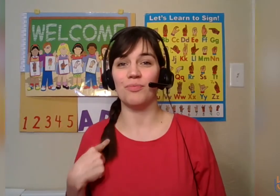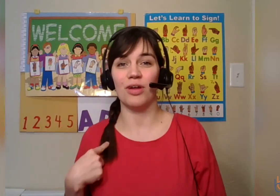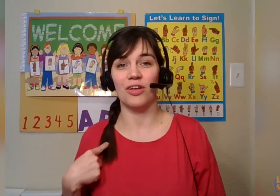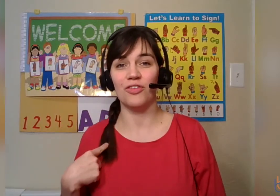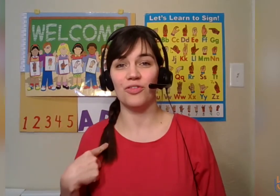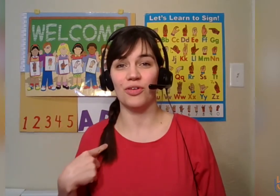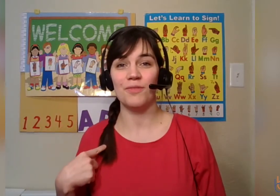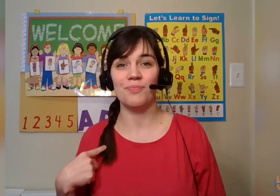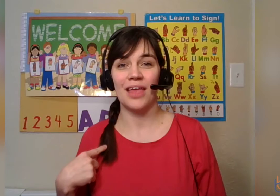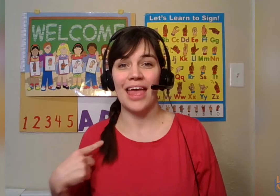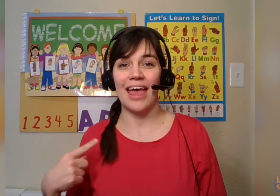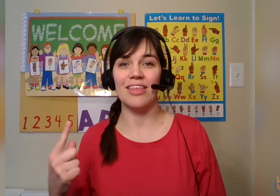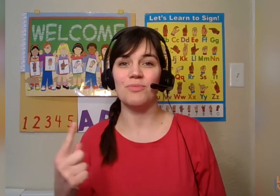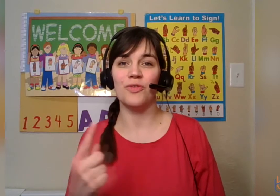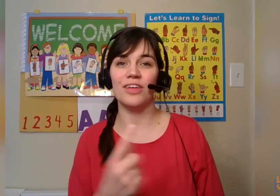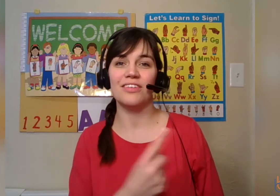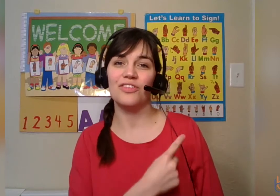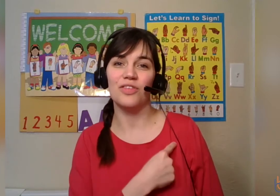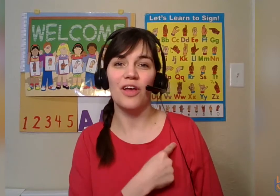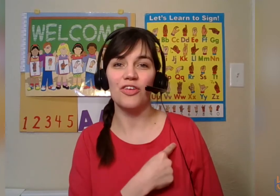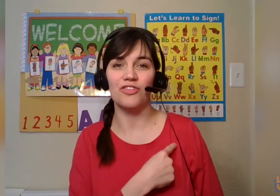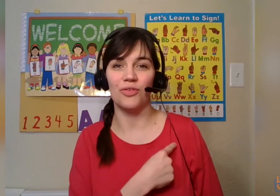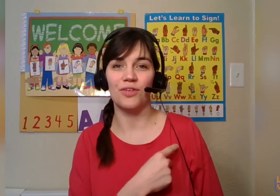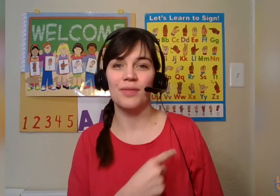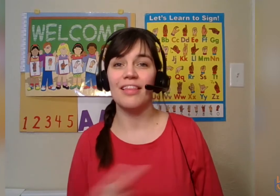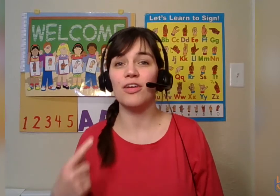and put it on your shoulder and then move it to the other shoulder like